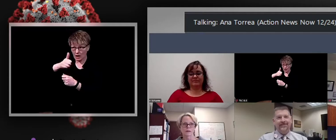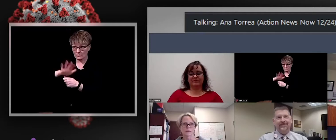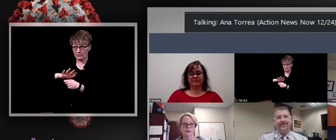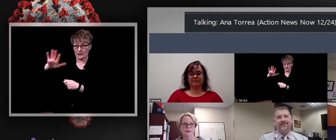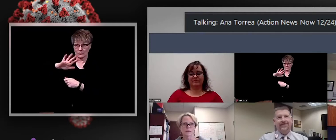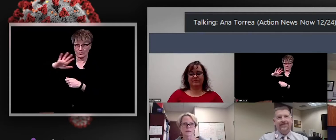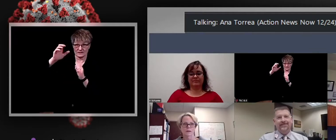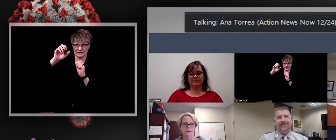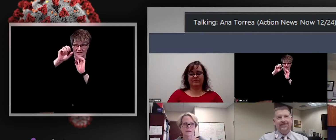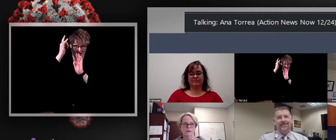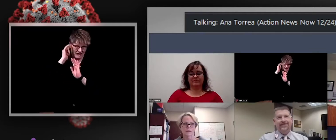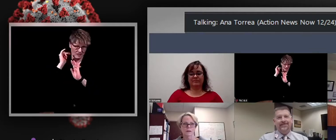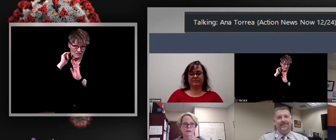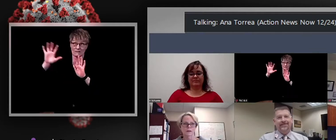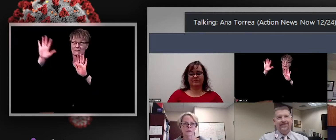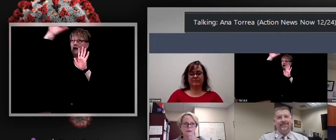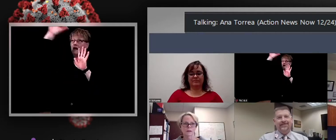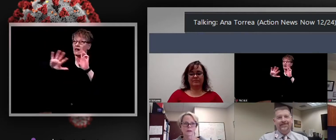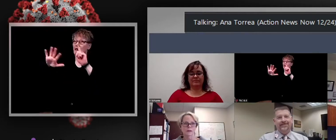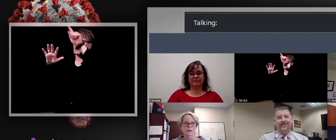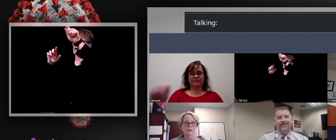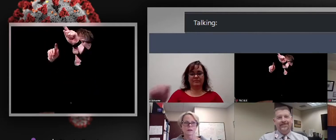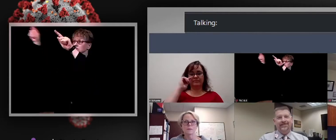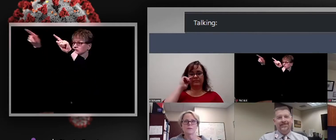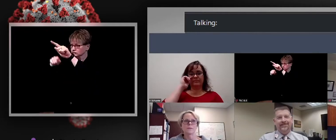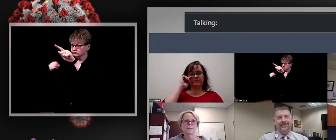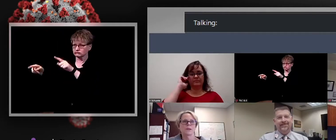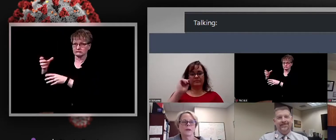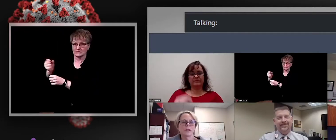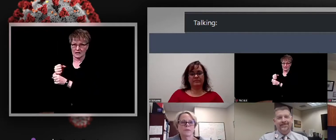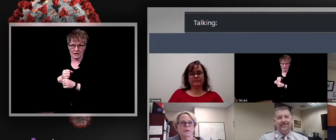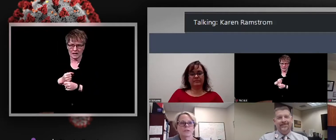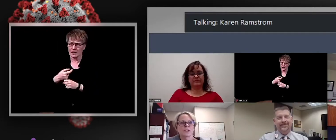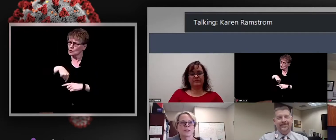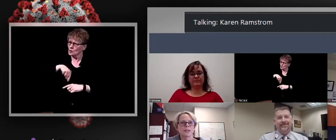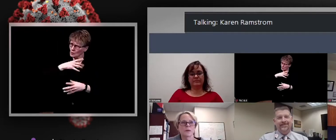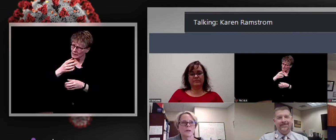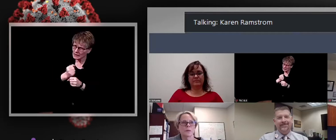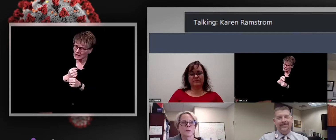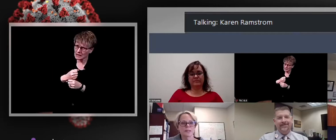yet? Thank you, Ana, for the question. Yes, we